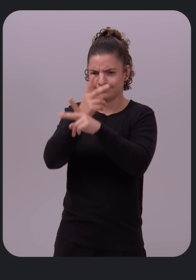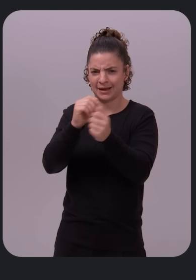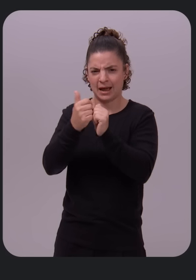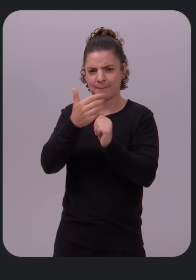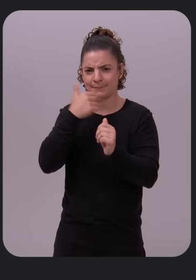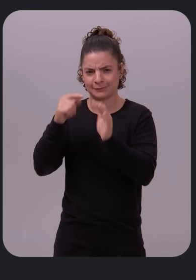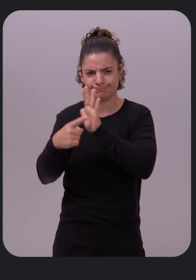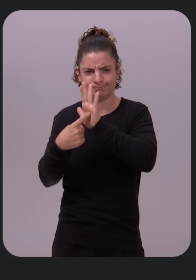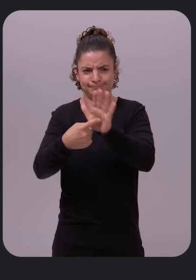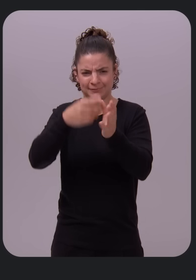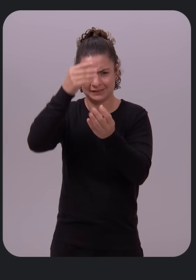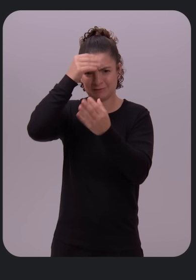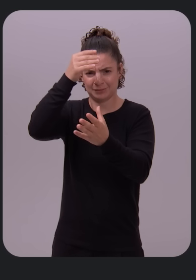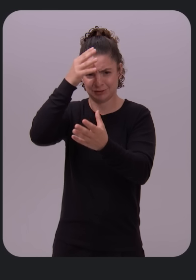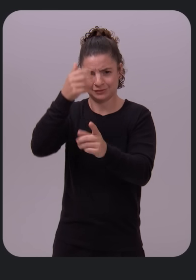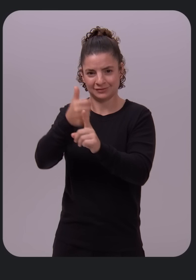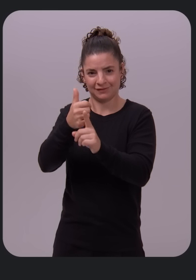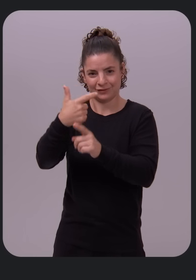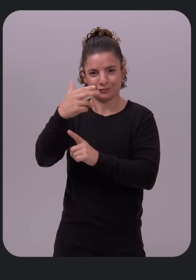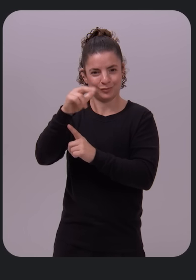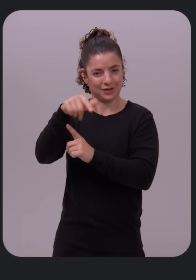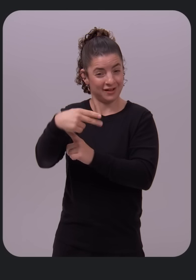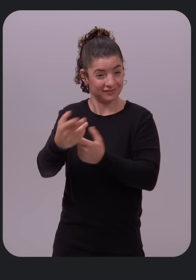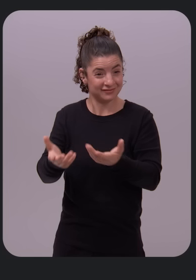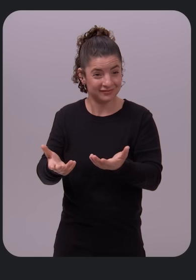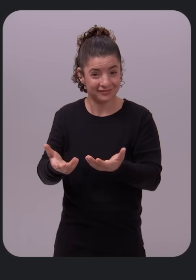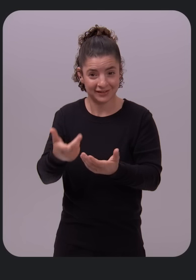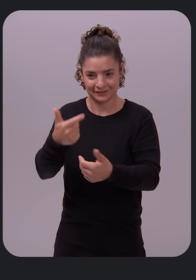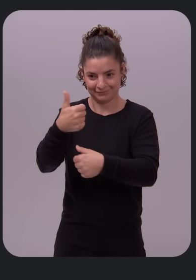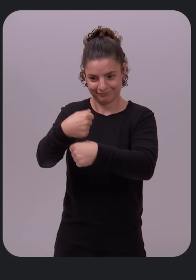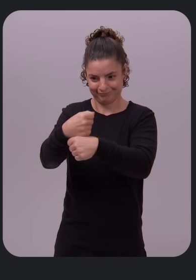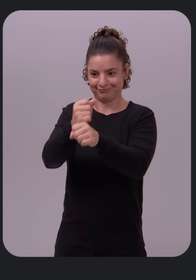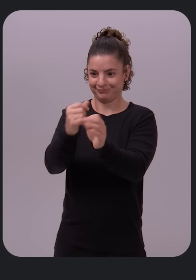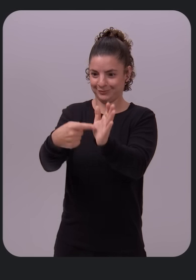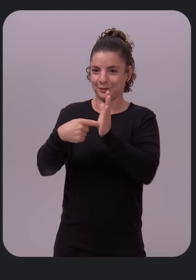to present this information is a graph, and it created it.